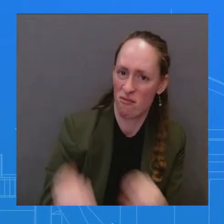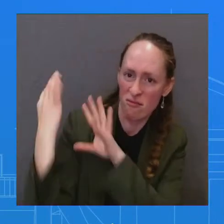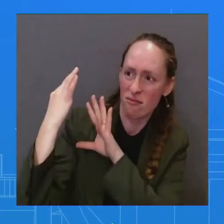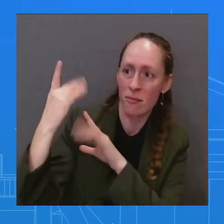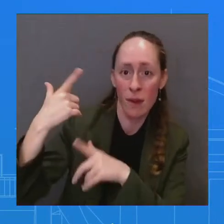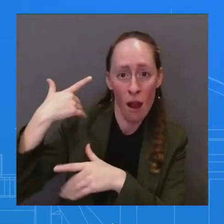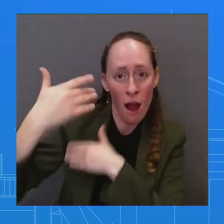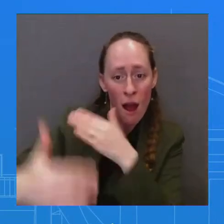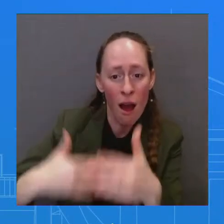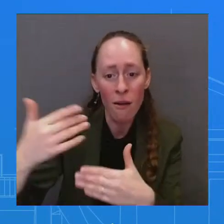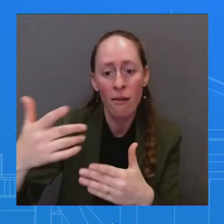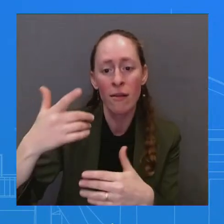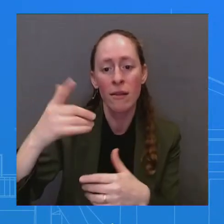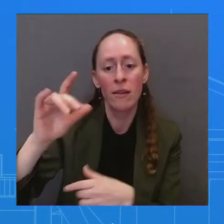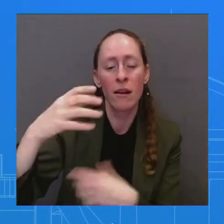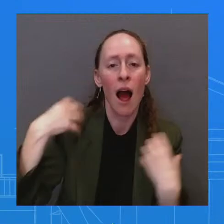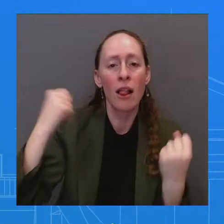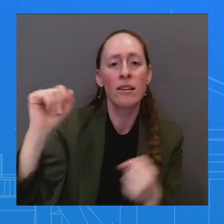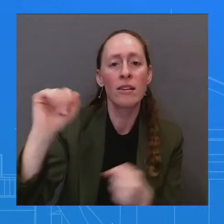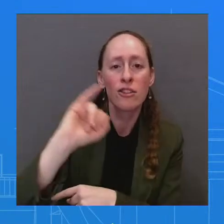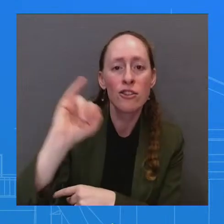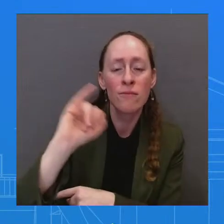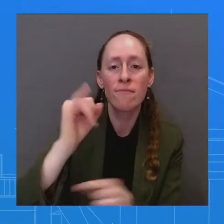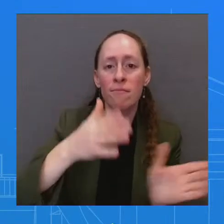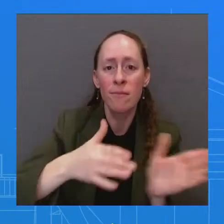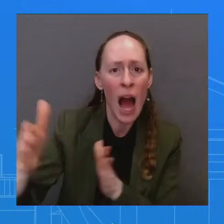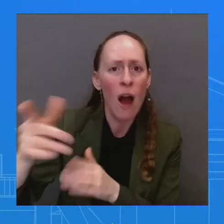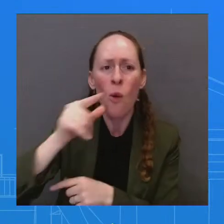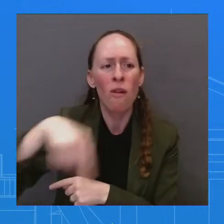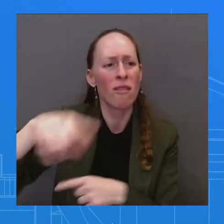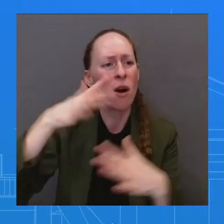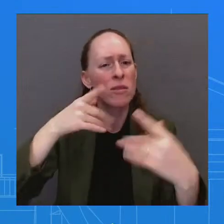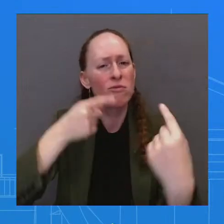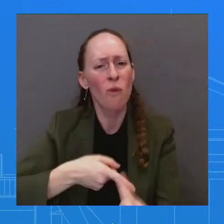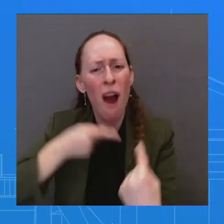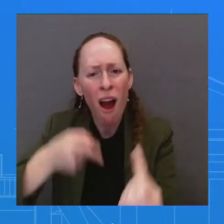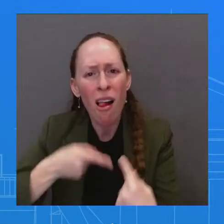to kick you off your coverage if you get sick; throw Americans up to --